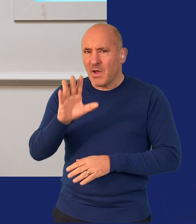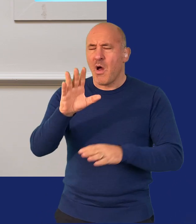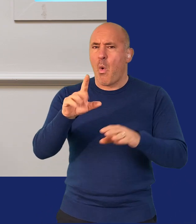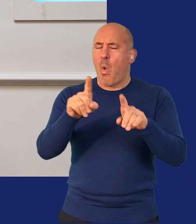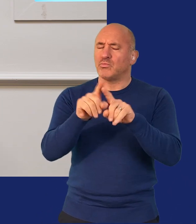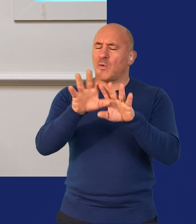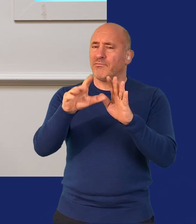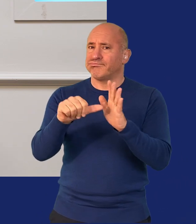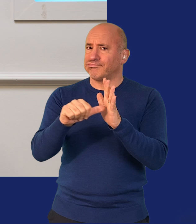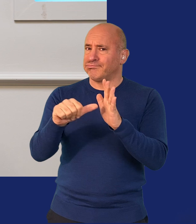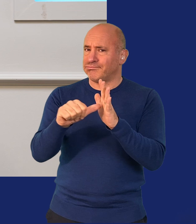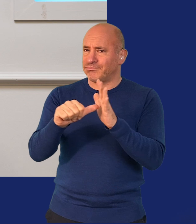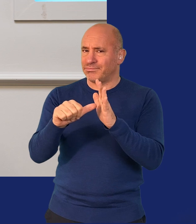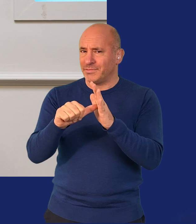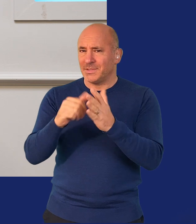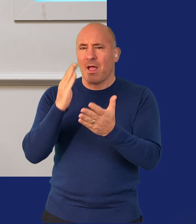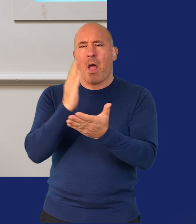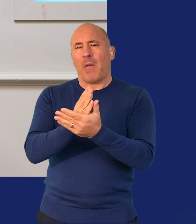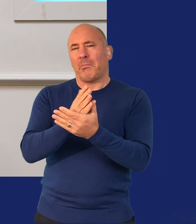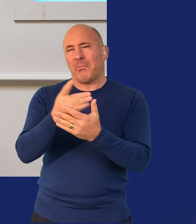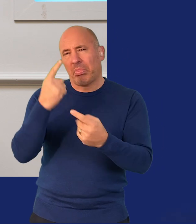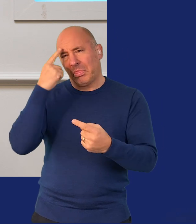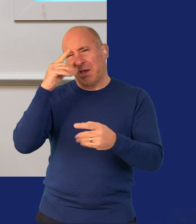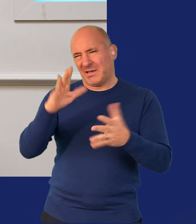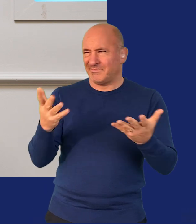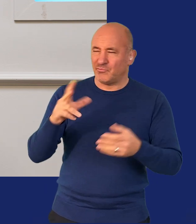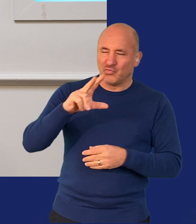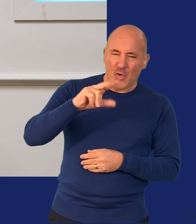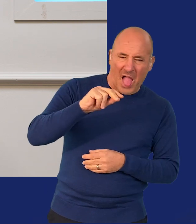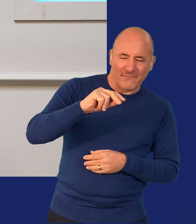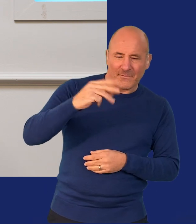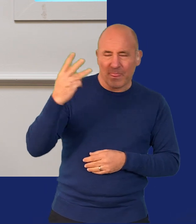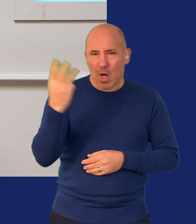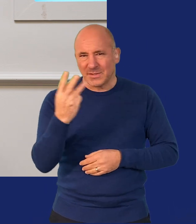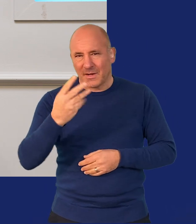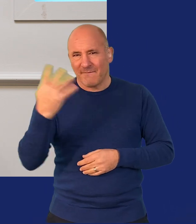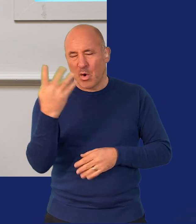And often, um, certainly when, you know, kind of 12, 13, 14 years ago,